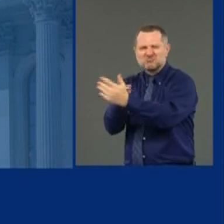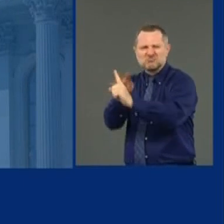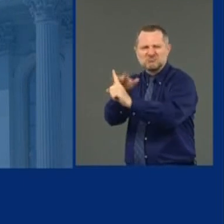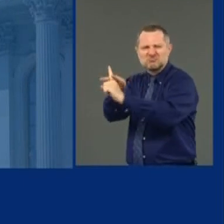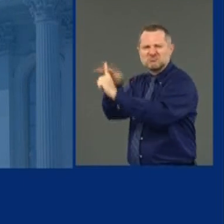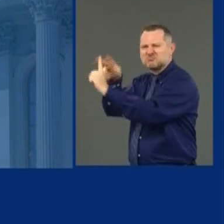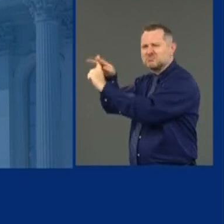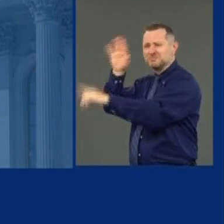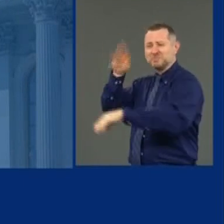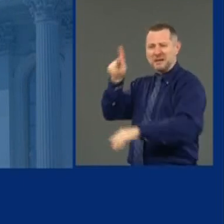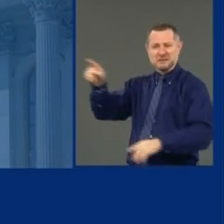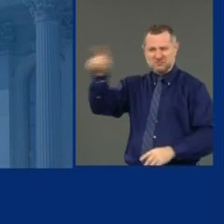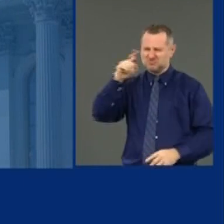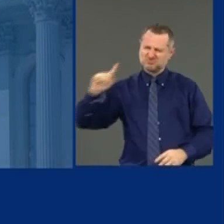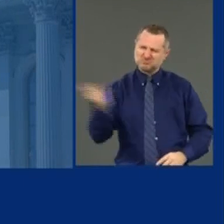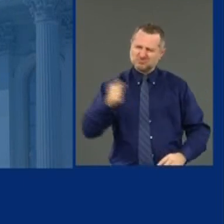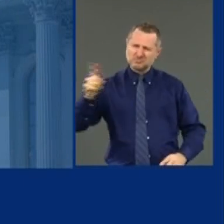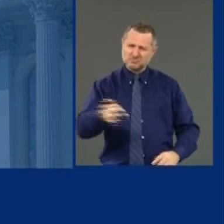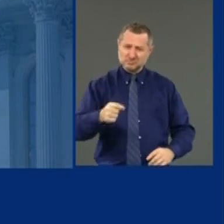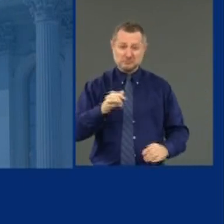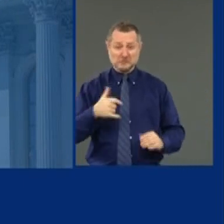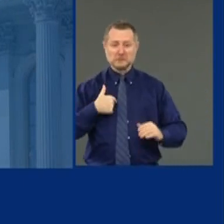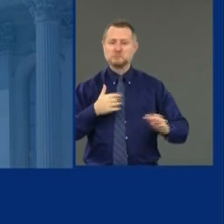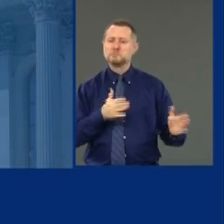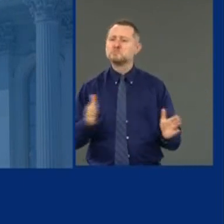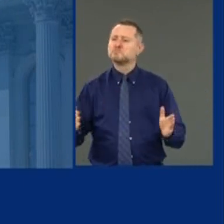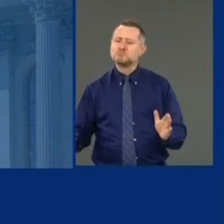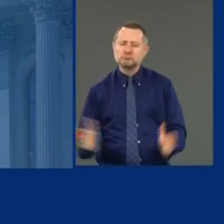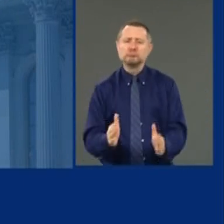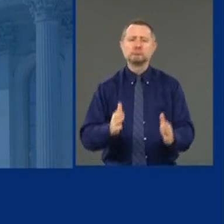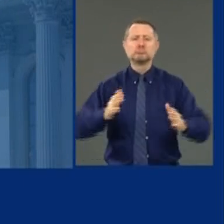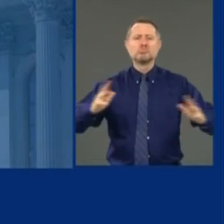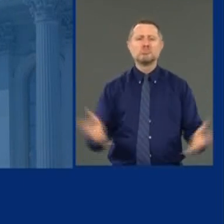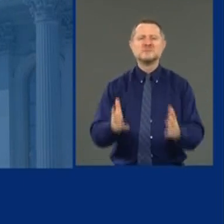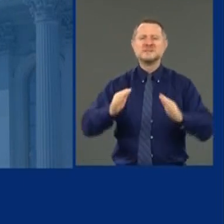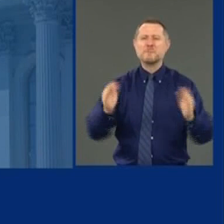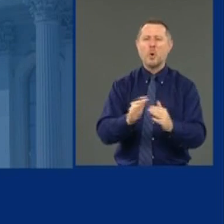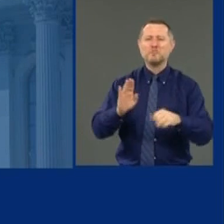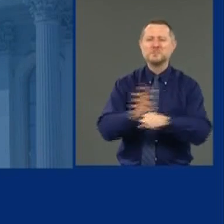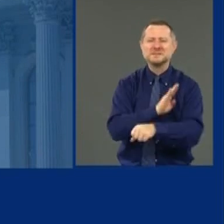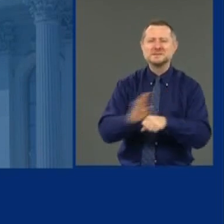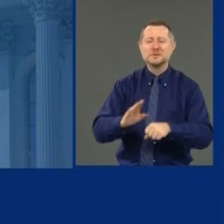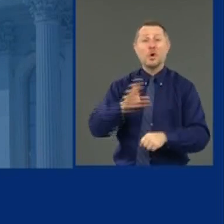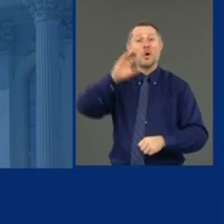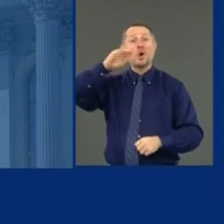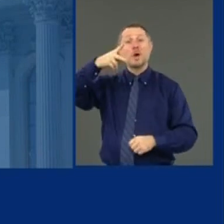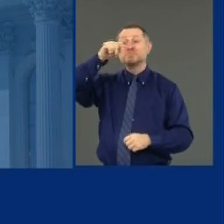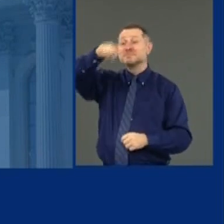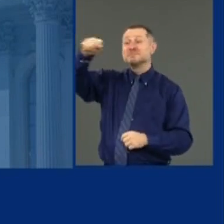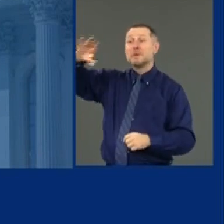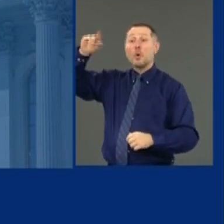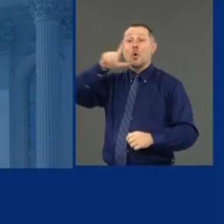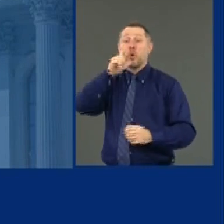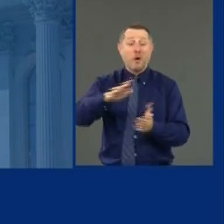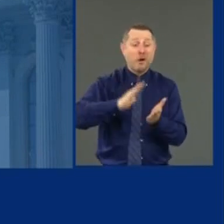I CHASED THE CORPORATIONS TO GIVE THE MONEY BACK. HOW ABOUT THE SMALL BUSINESSES THAT CLOSE, THE CORPORATIONS THAT ARE GOING TO LAY OFF